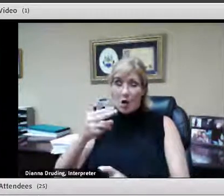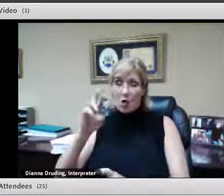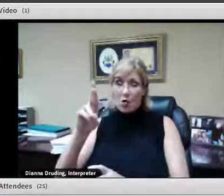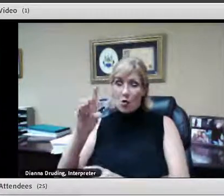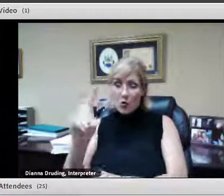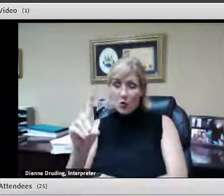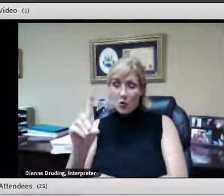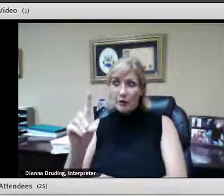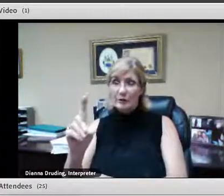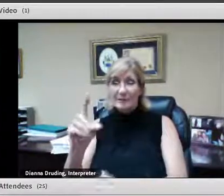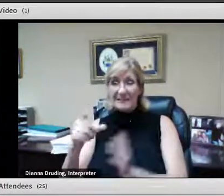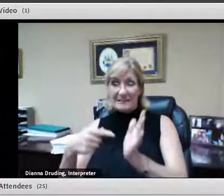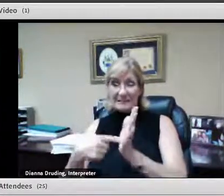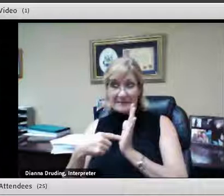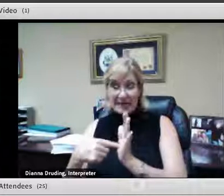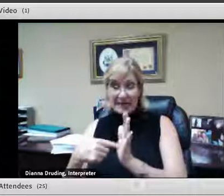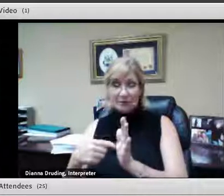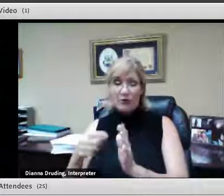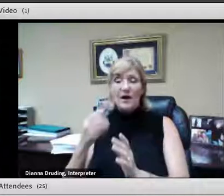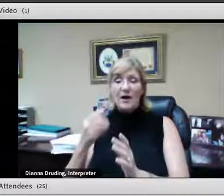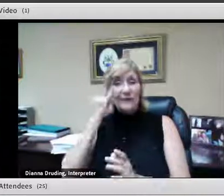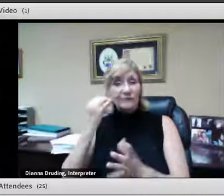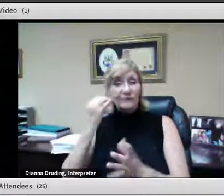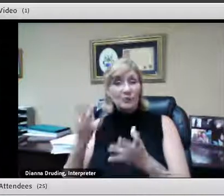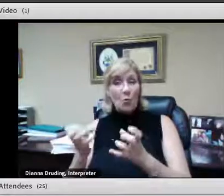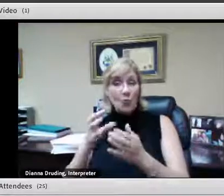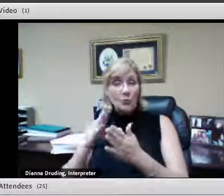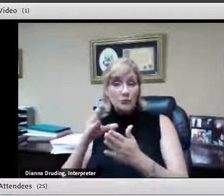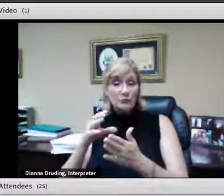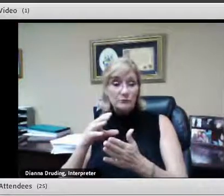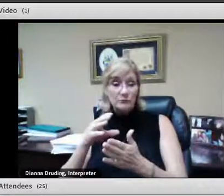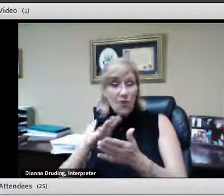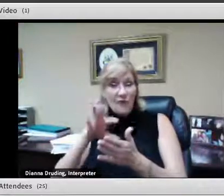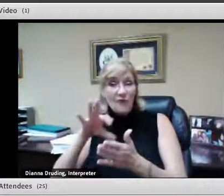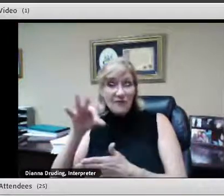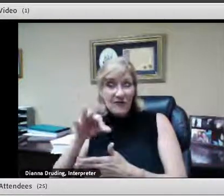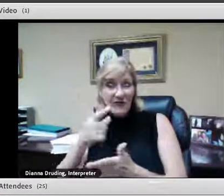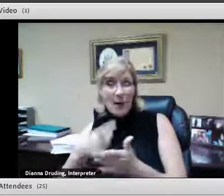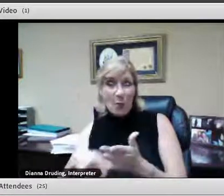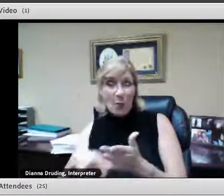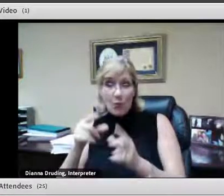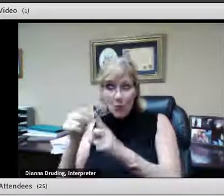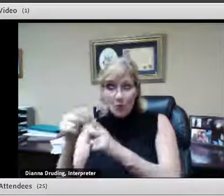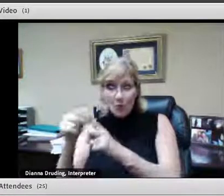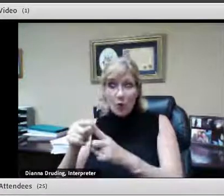and want to figure out what the chords are. This one is really, really useful for that.